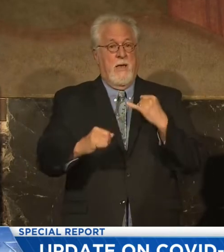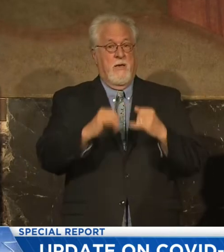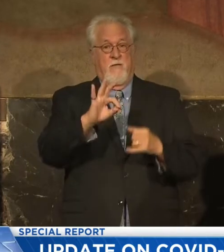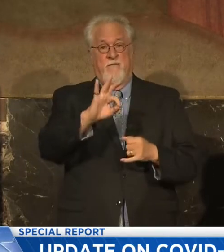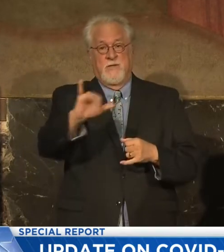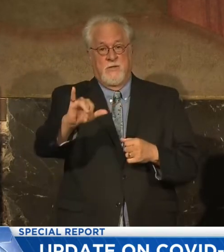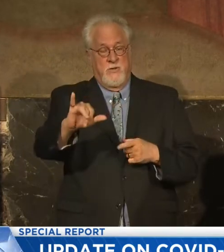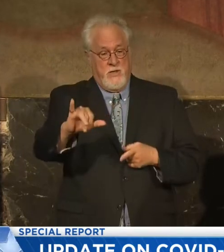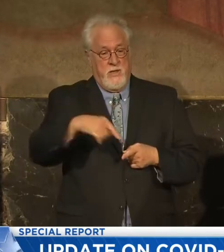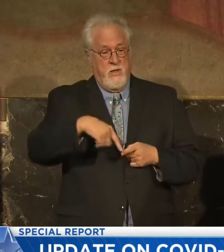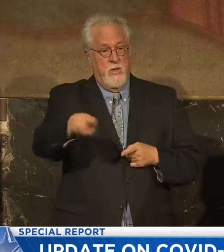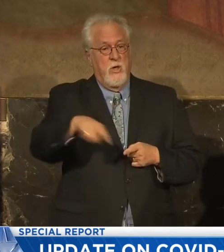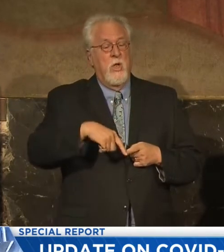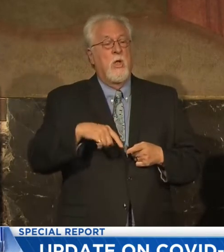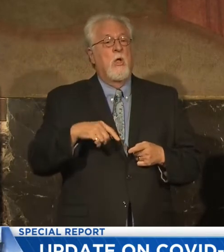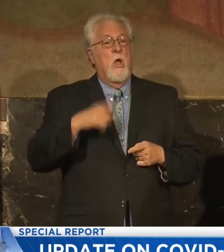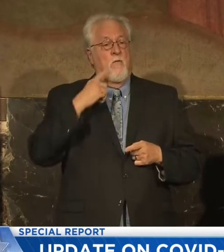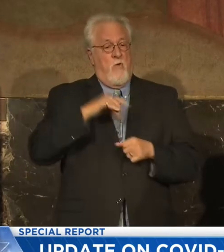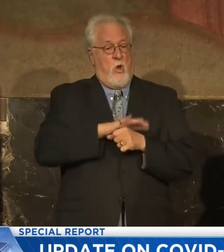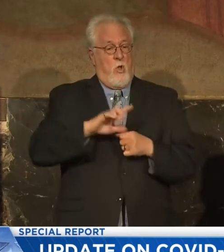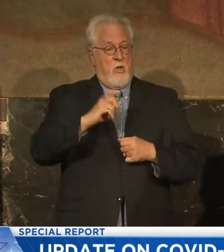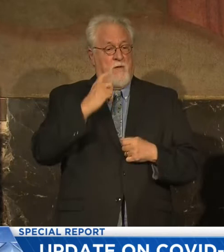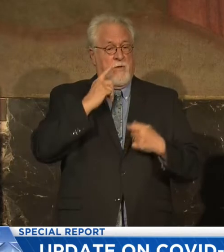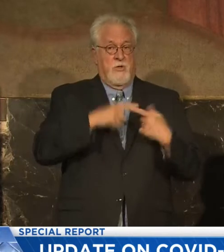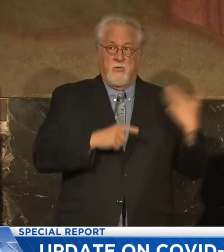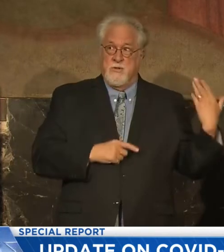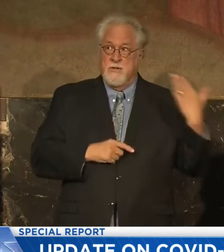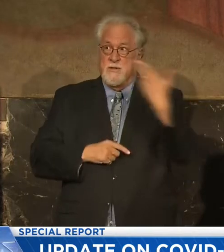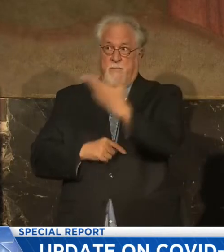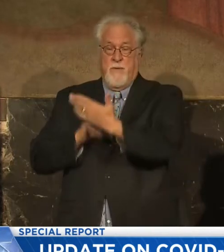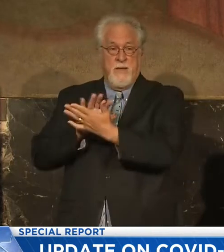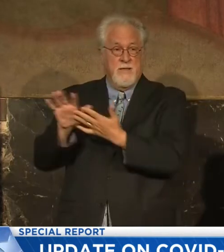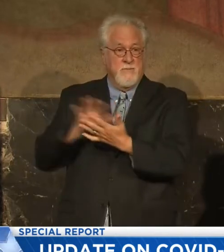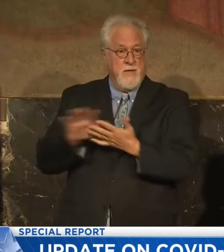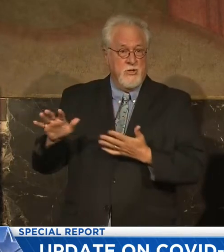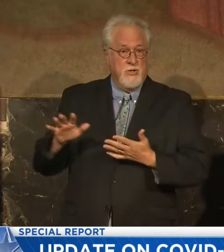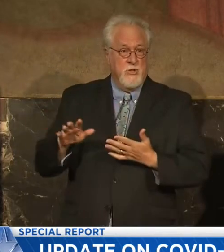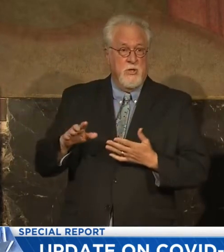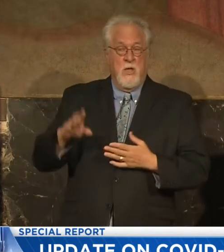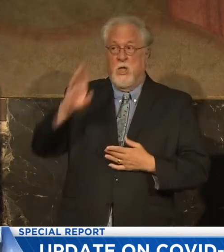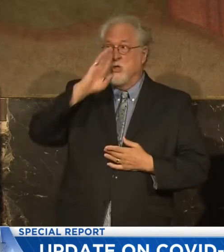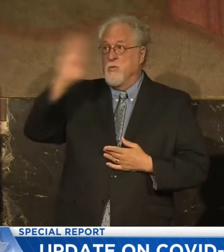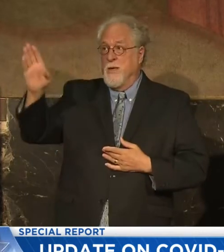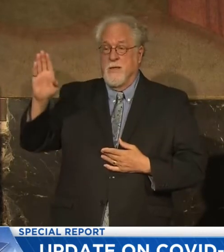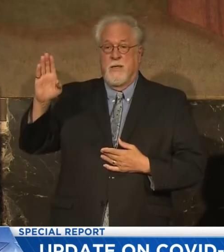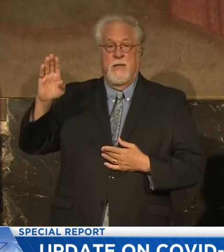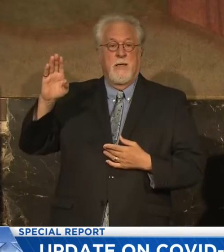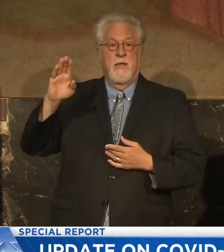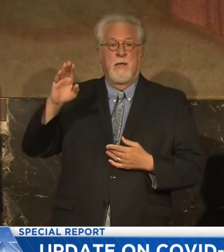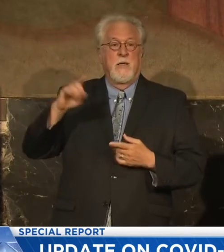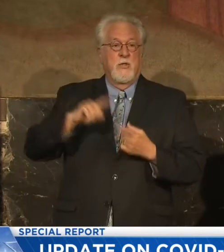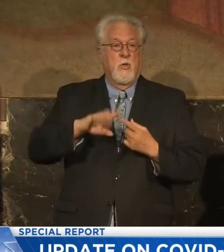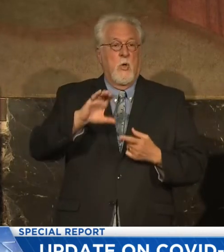GOVERNMENT. IT MAY OR MAY NOT BE POSSIBLE FOR BETWEEN NOW AND THE END OF THE YEAR BECAUSE THAT'S THE TIME